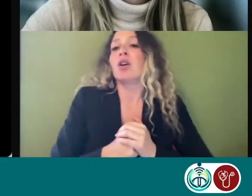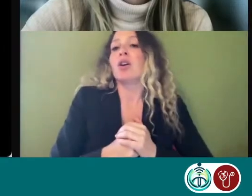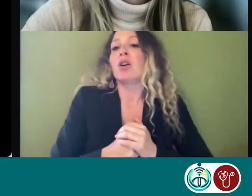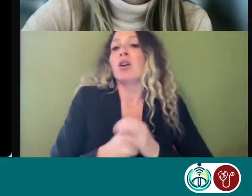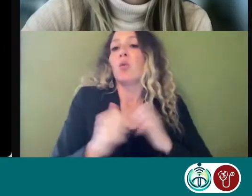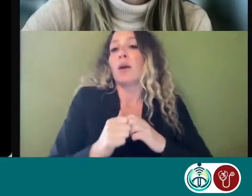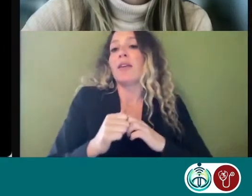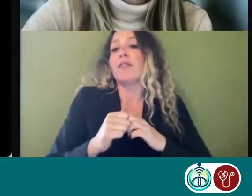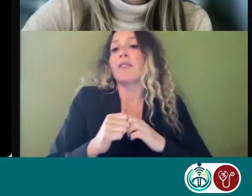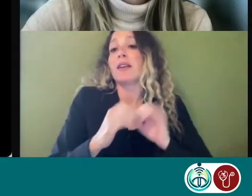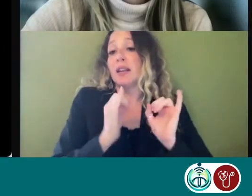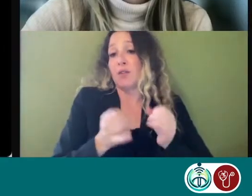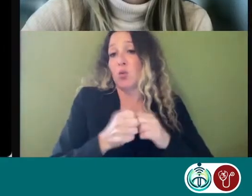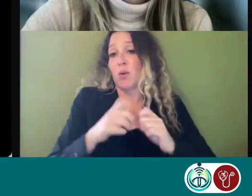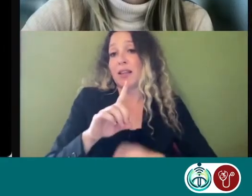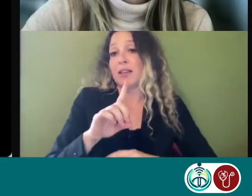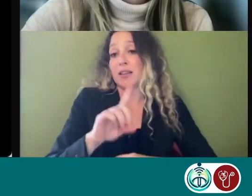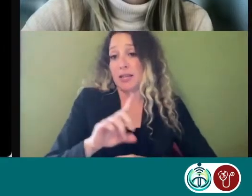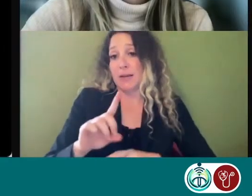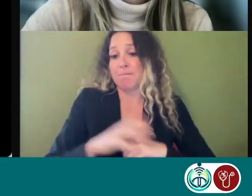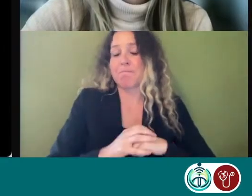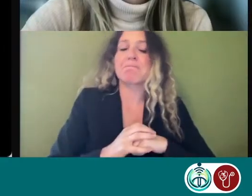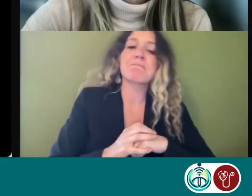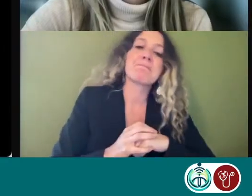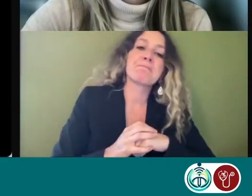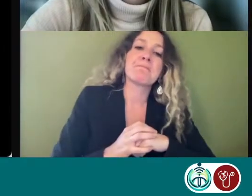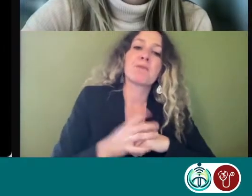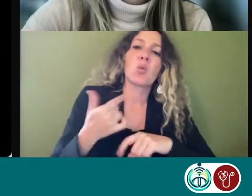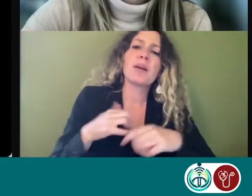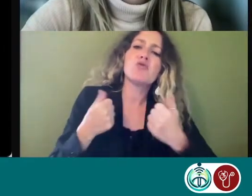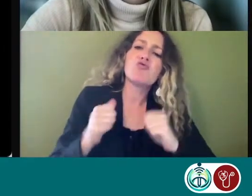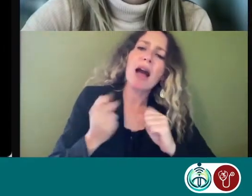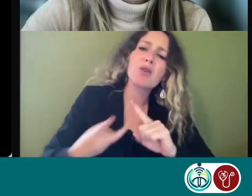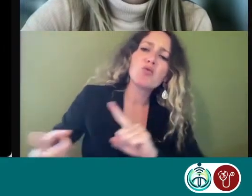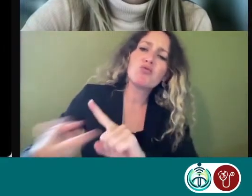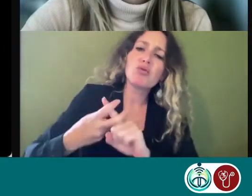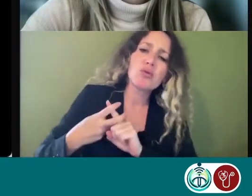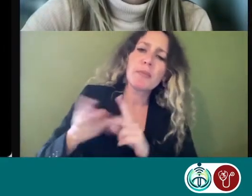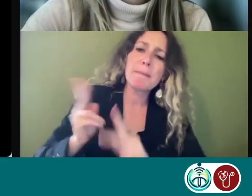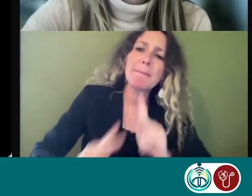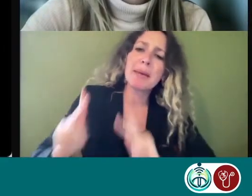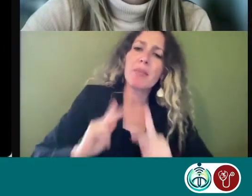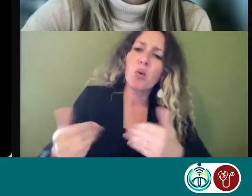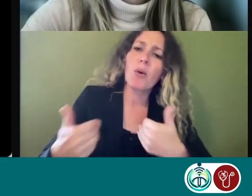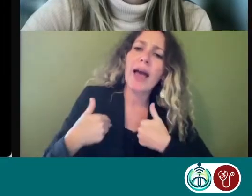focus groups, we tried to recruit intentionally people who had adult children with IDD who,